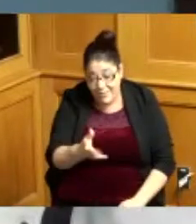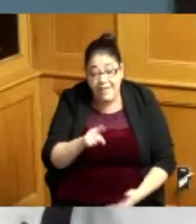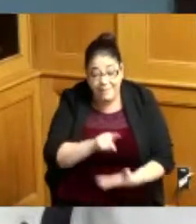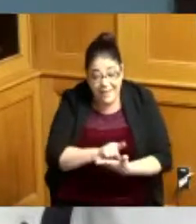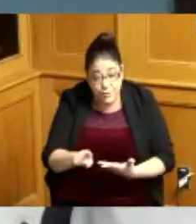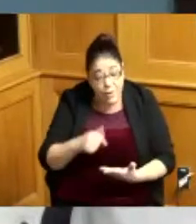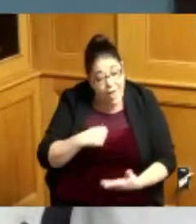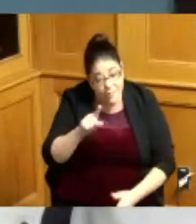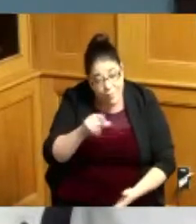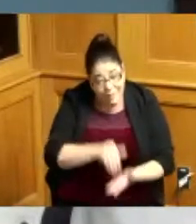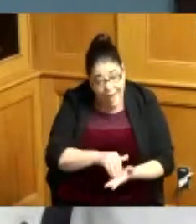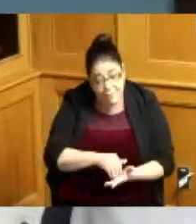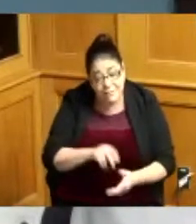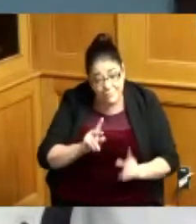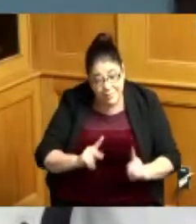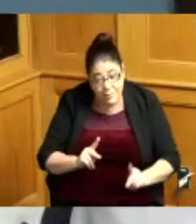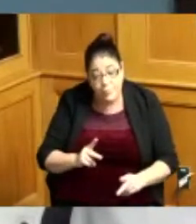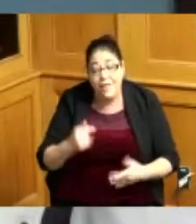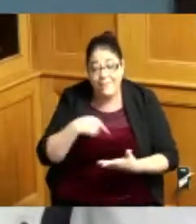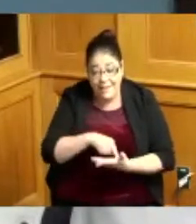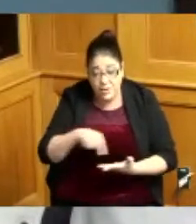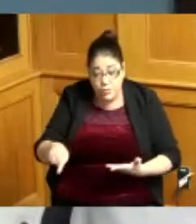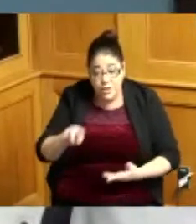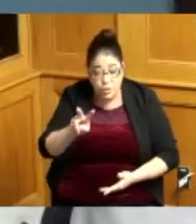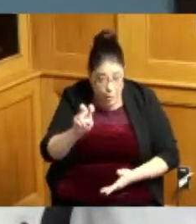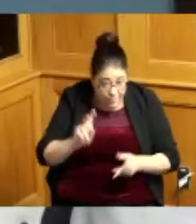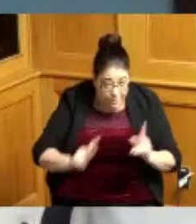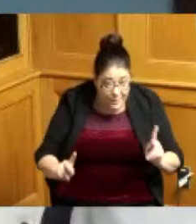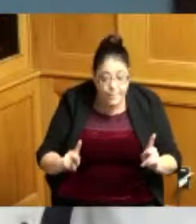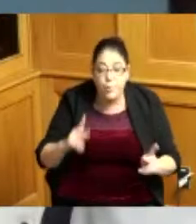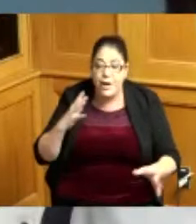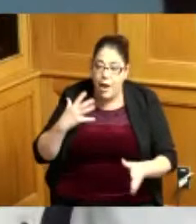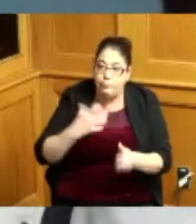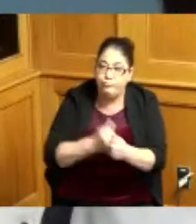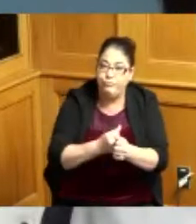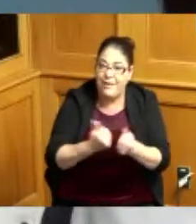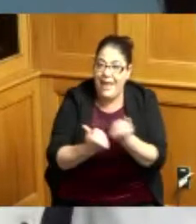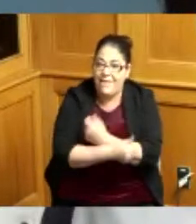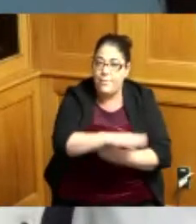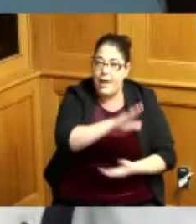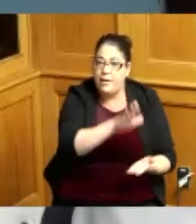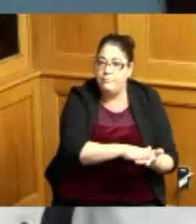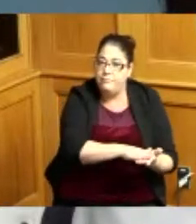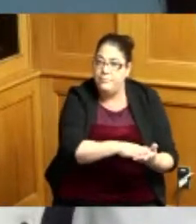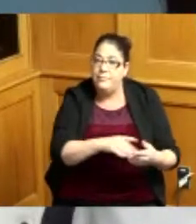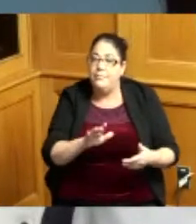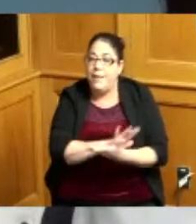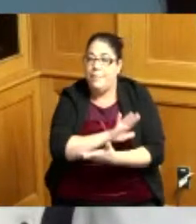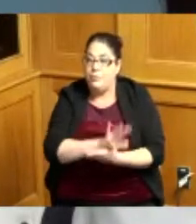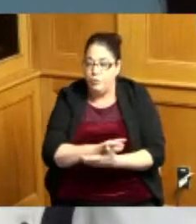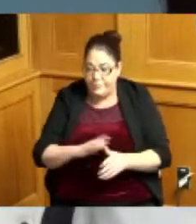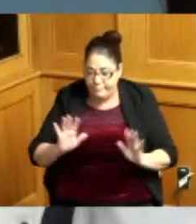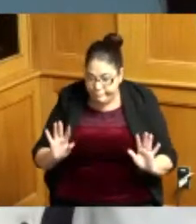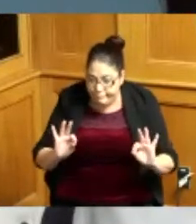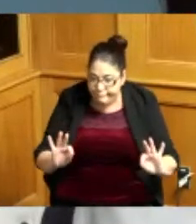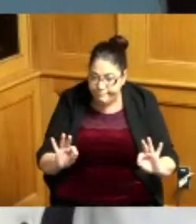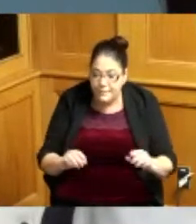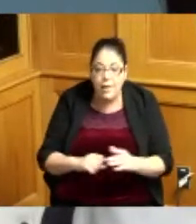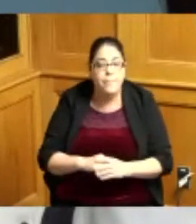this week we 200 people backlog we got everybody I want to also thank you because I know this